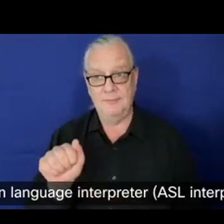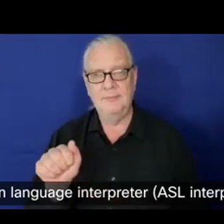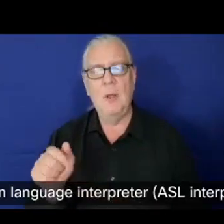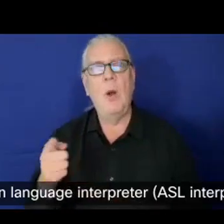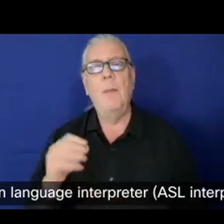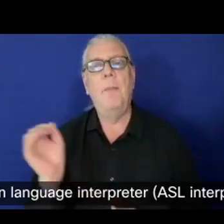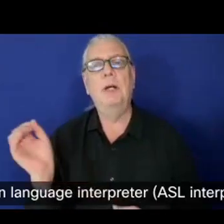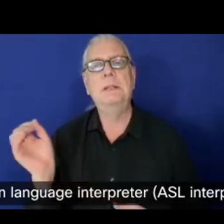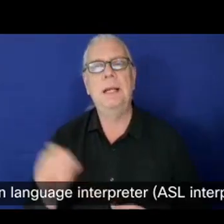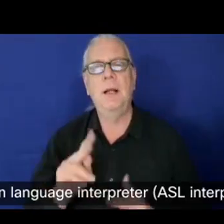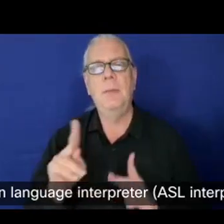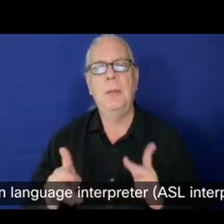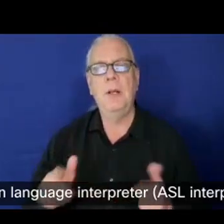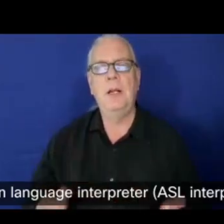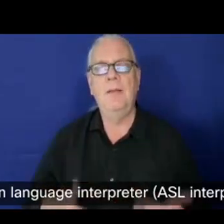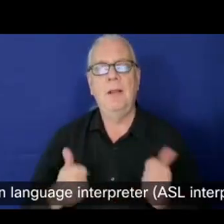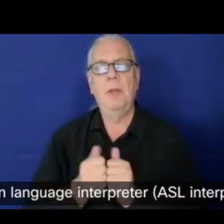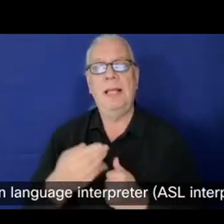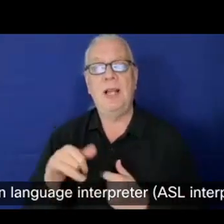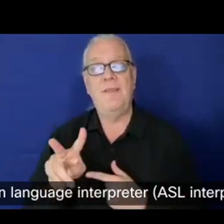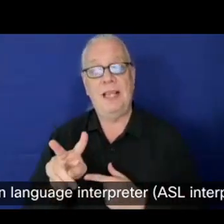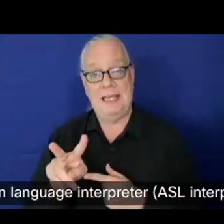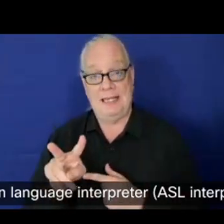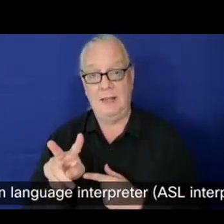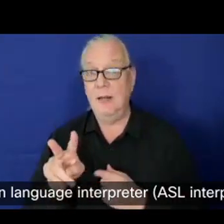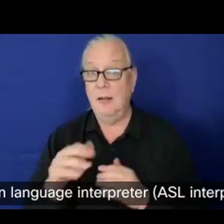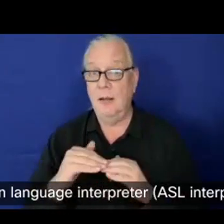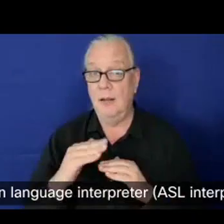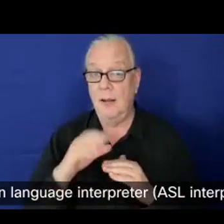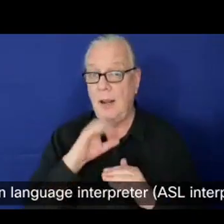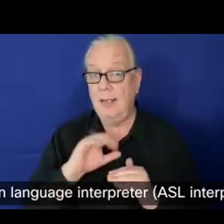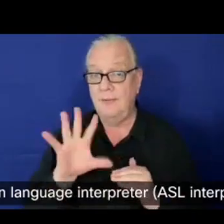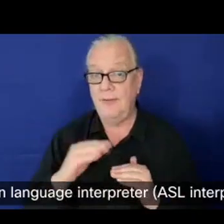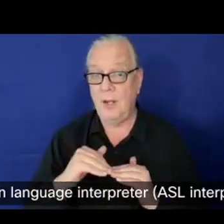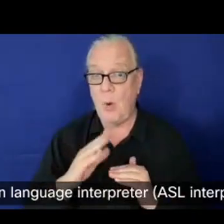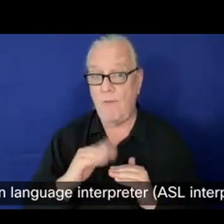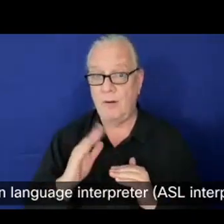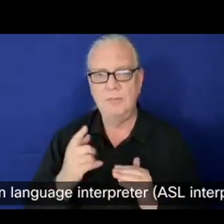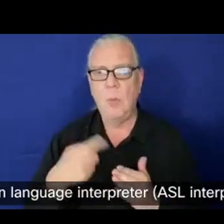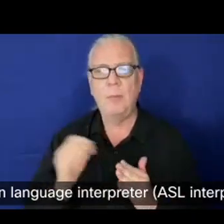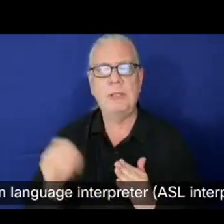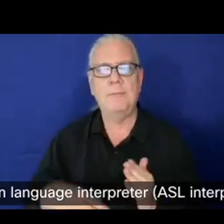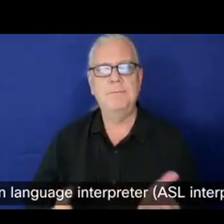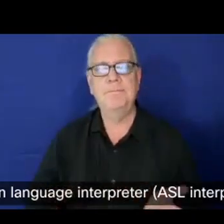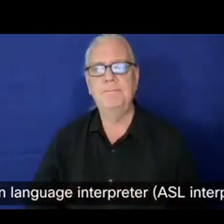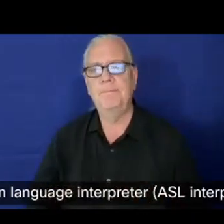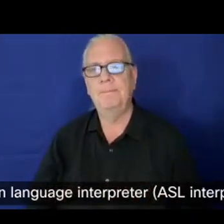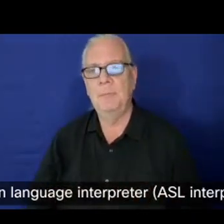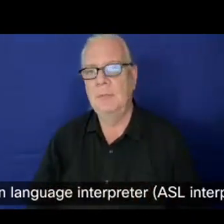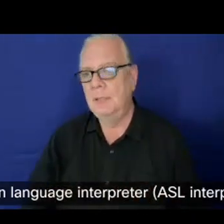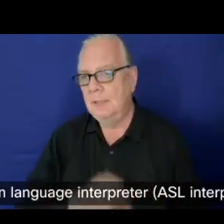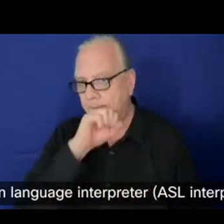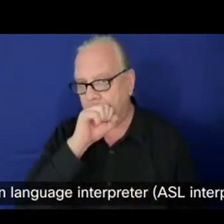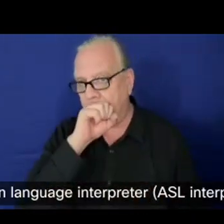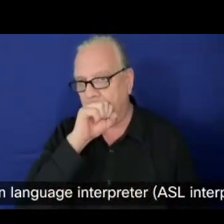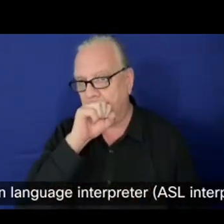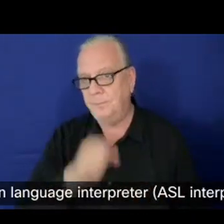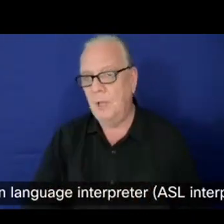percentage of people are living with HIV aged 50 and older? Take